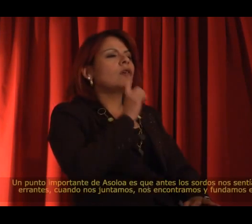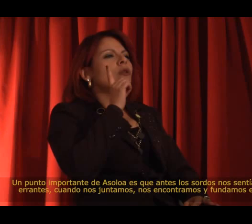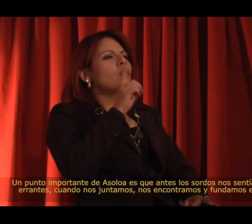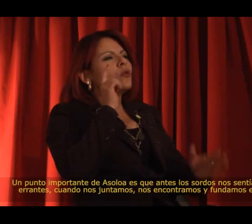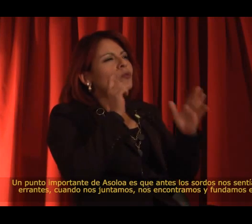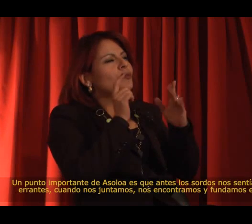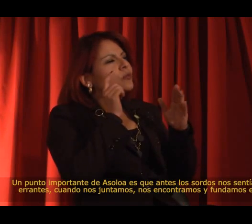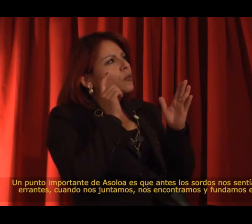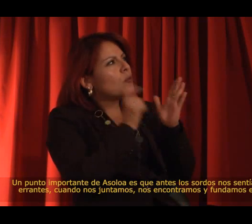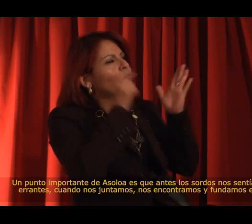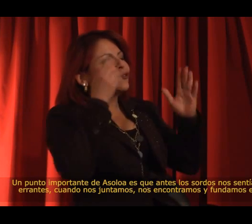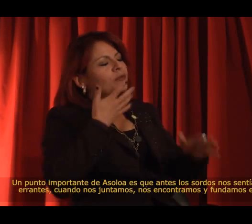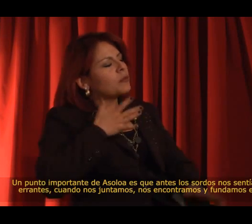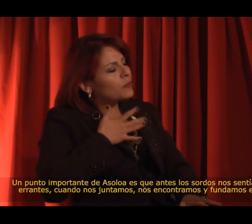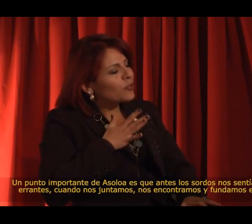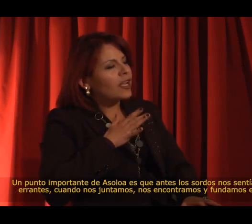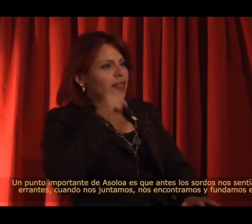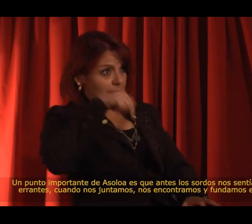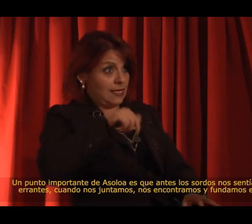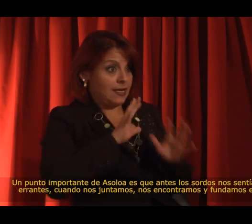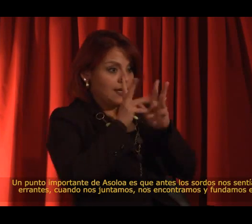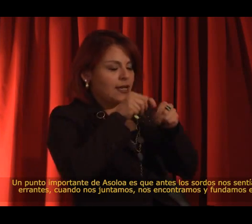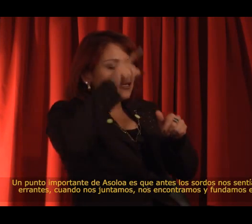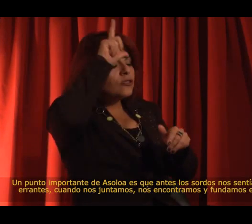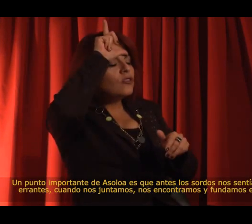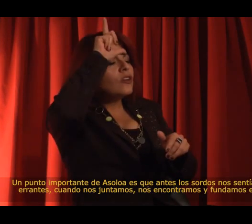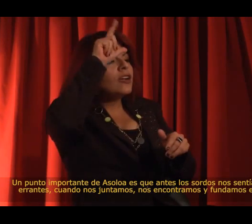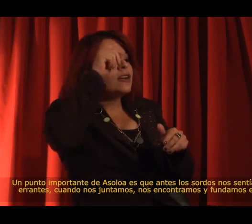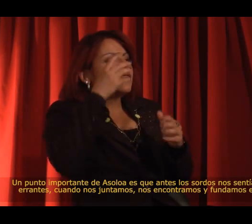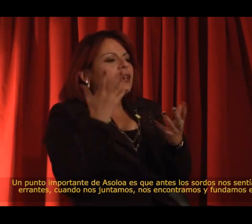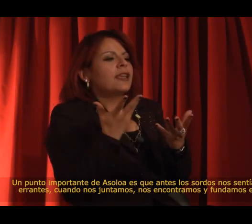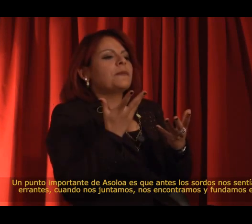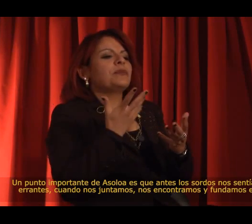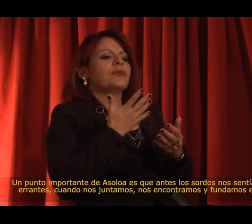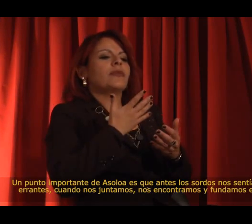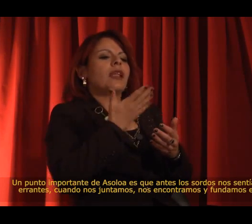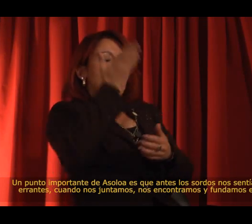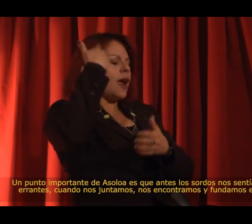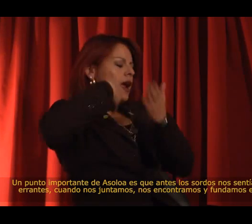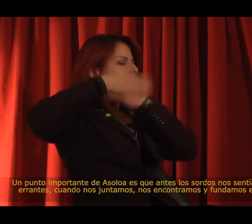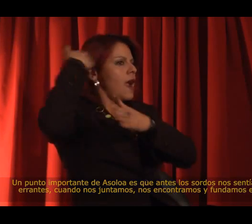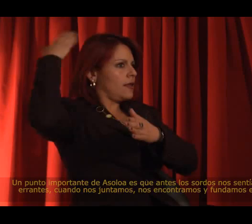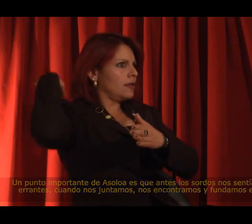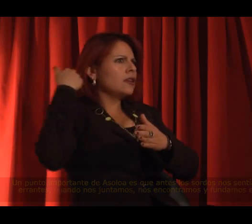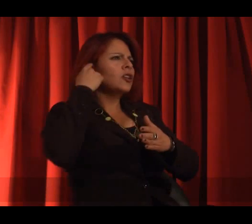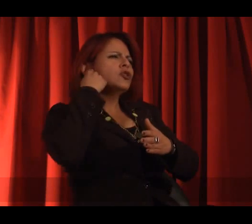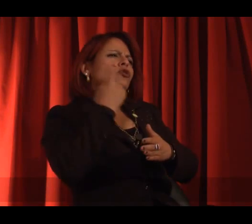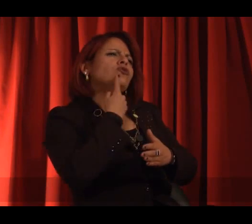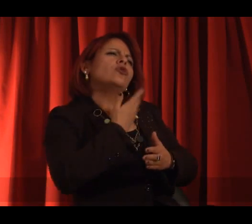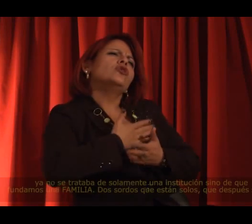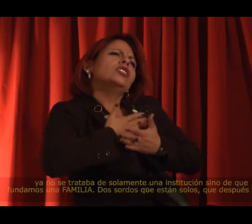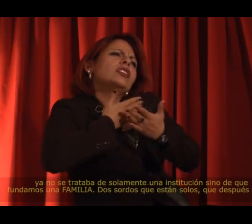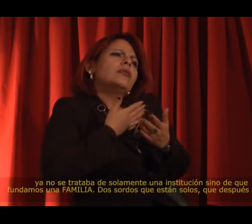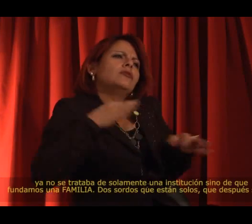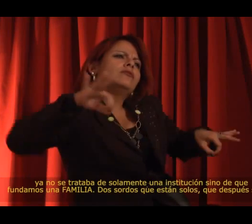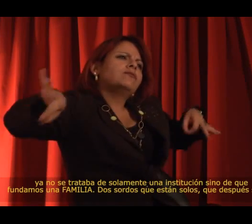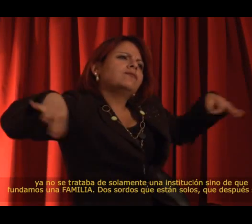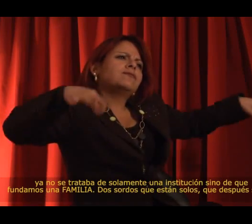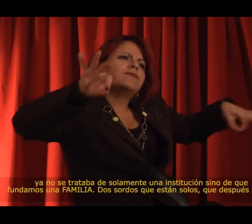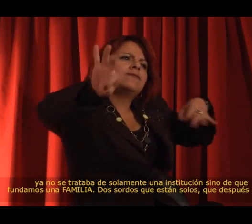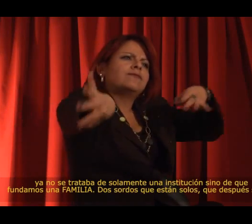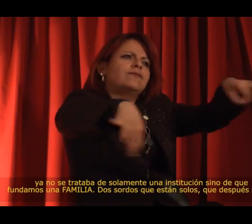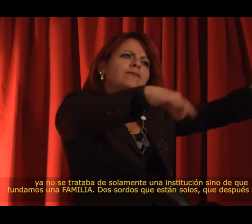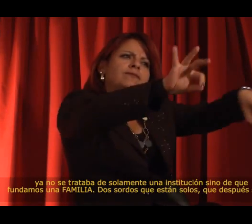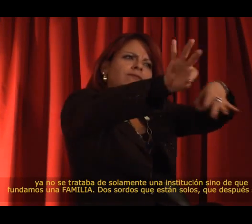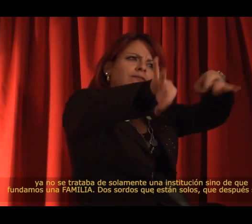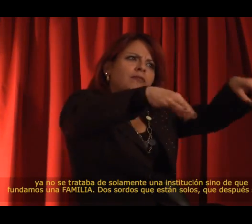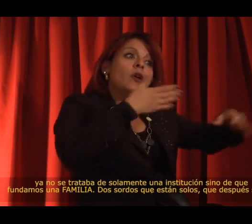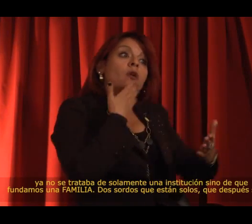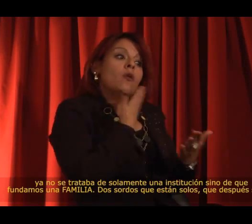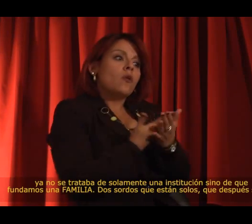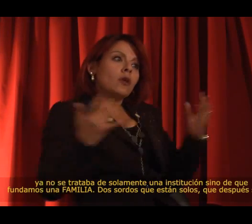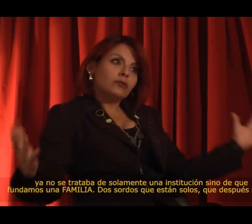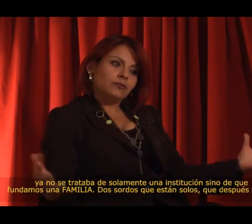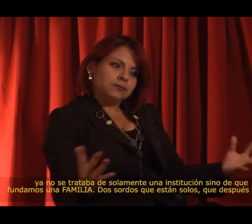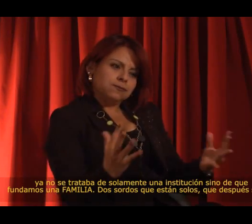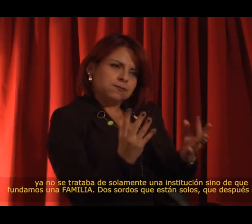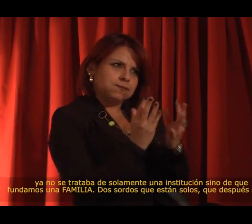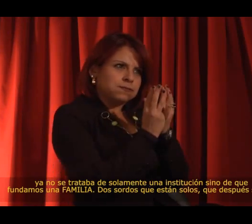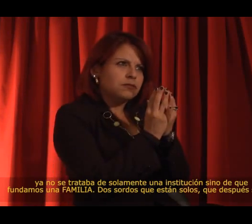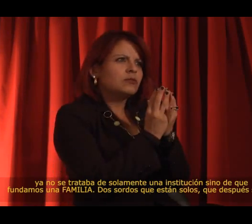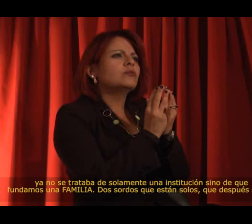An important aspect of ASOLOA is that before we all lived in isolation. When we met one another and founded this association,